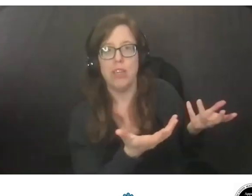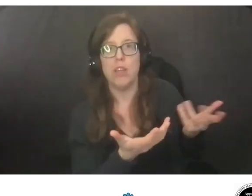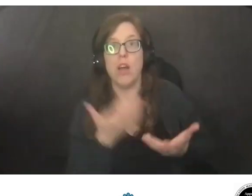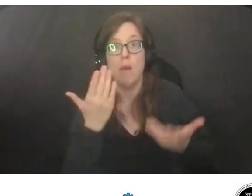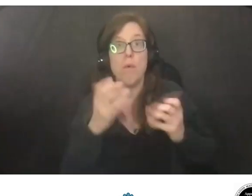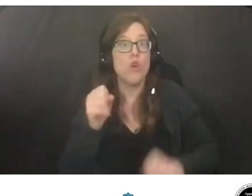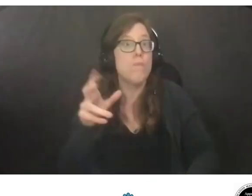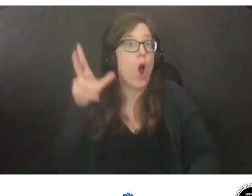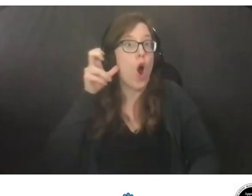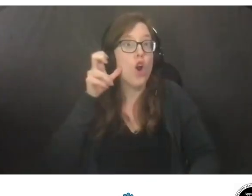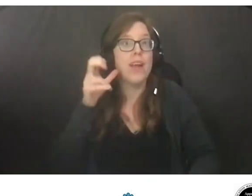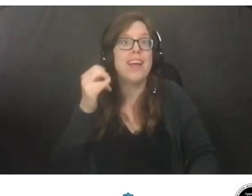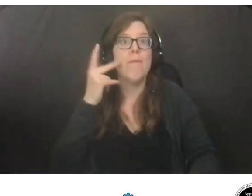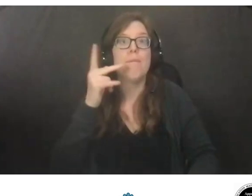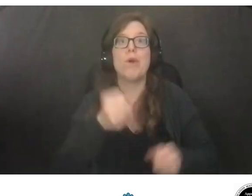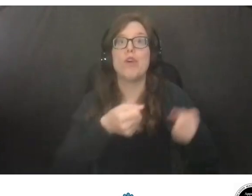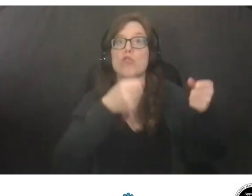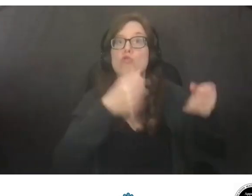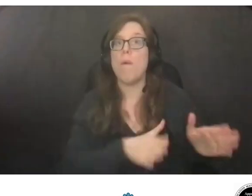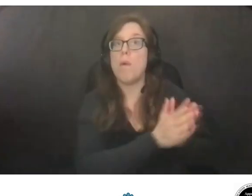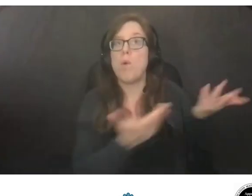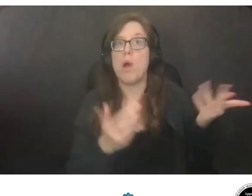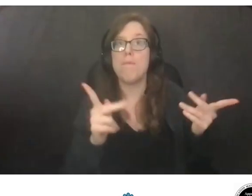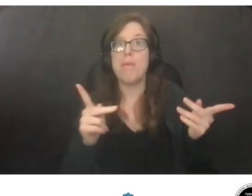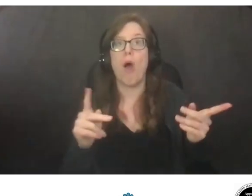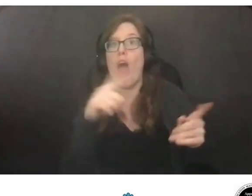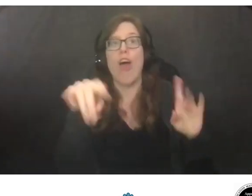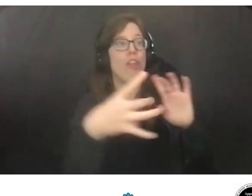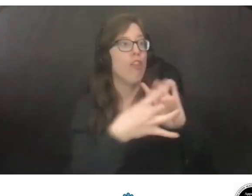it could be auditory too. If somebody could drop a book. And then people are commenting about how